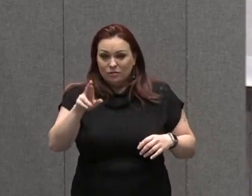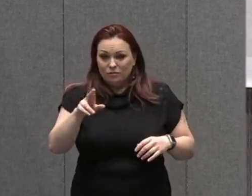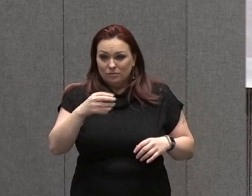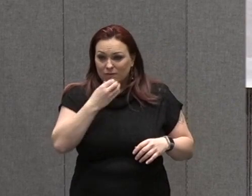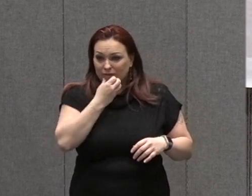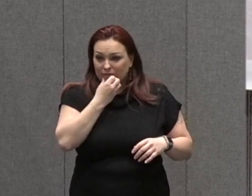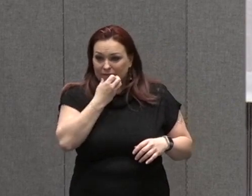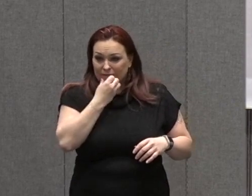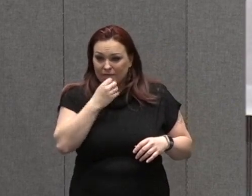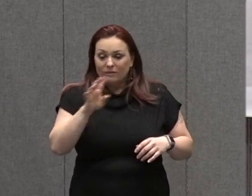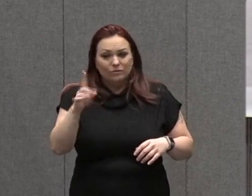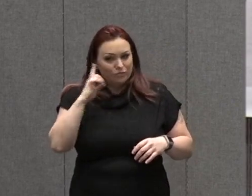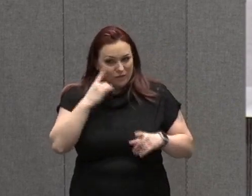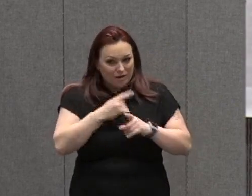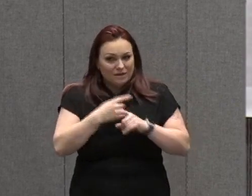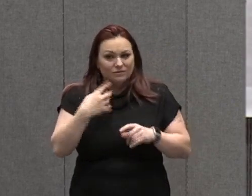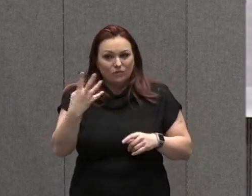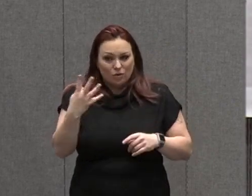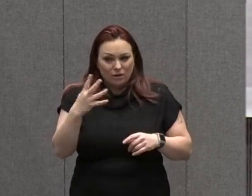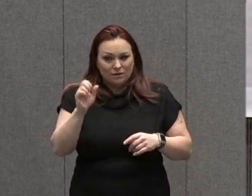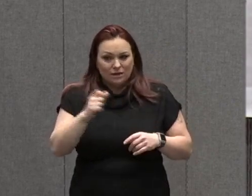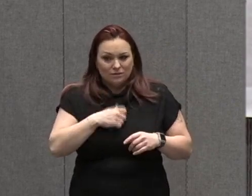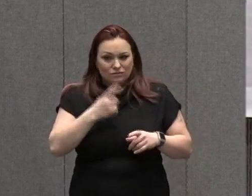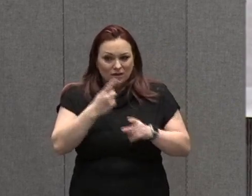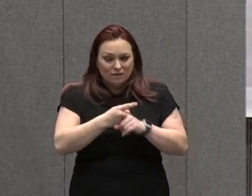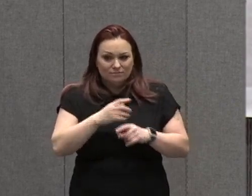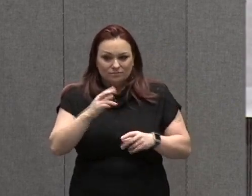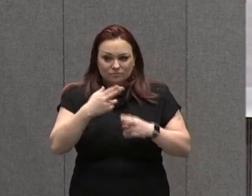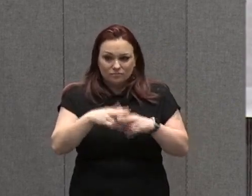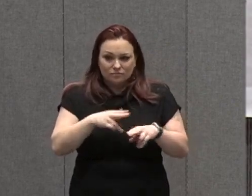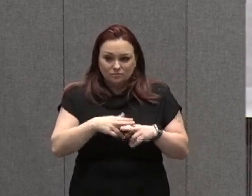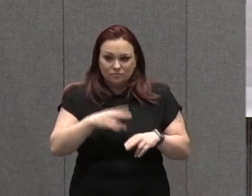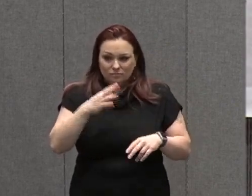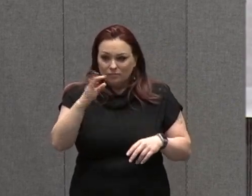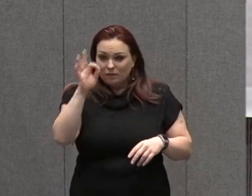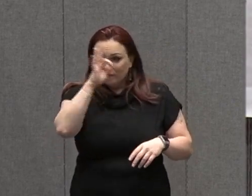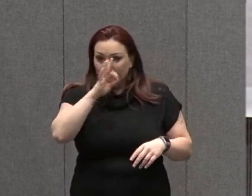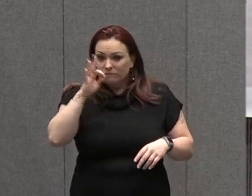Oh yeah it does have four. Egg, fox, dog,